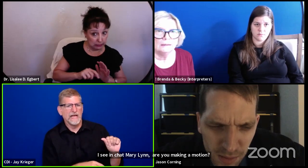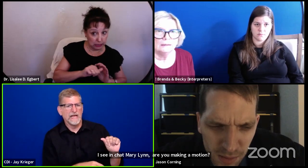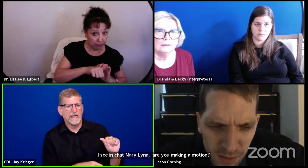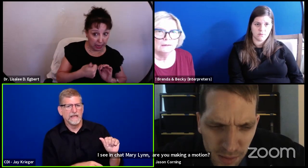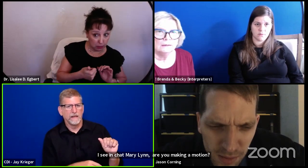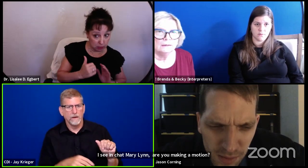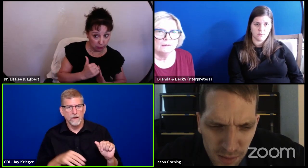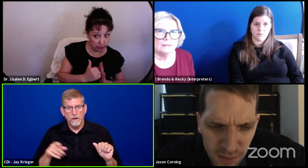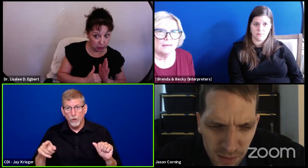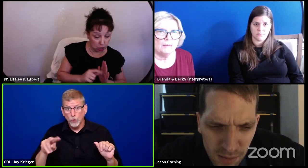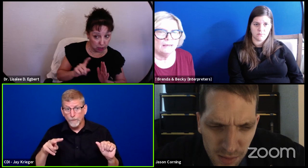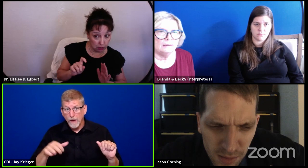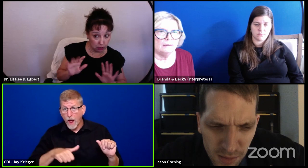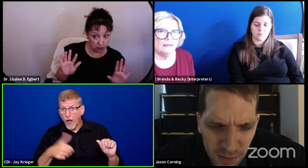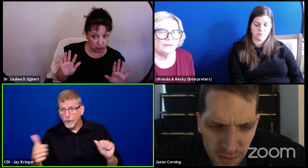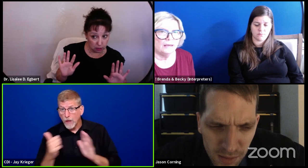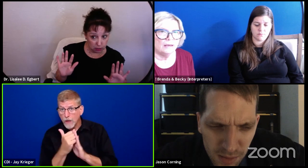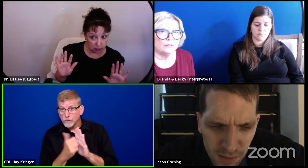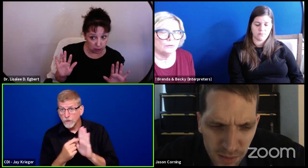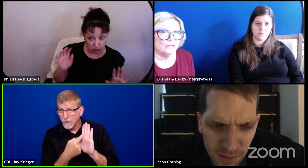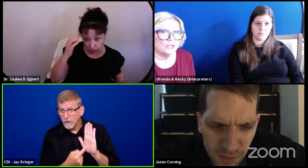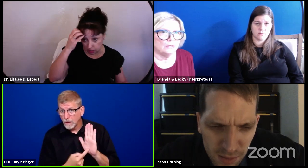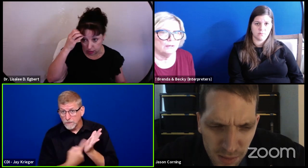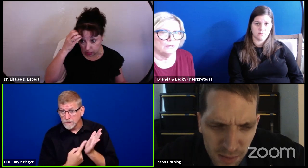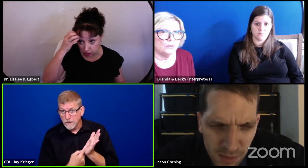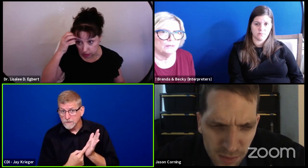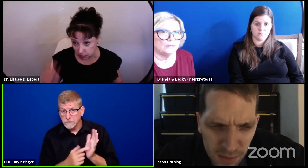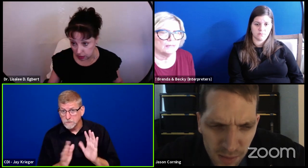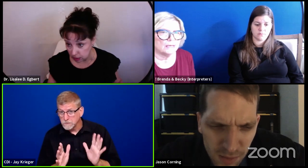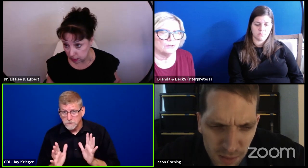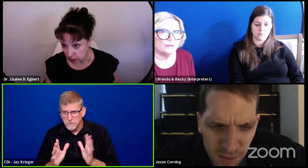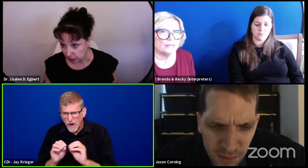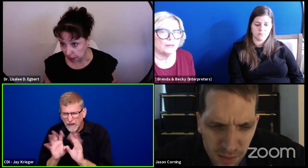Does that mean anything else on the agenda that you want to discuss during that special